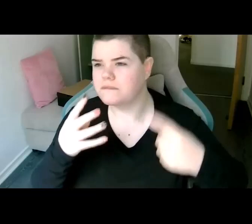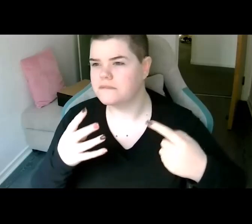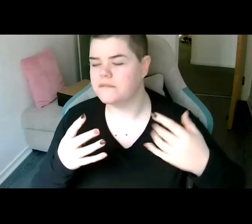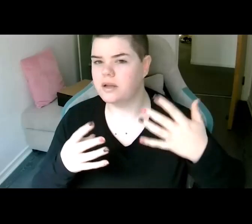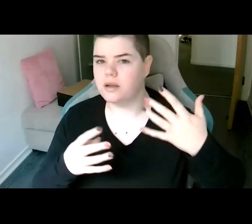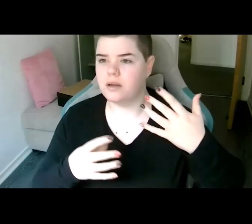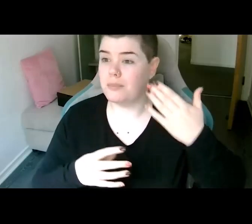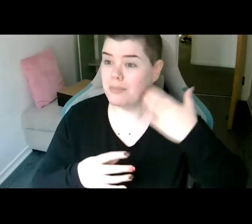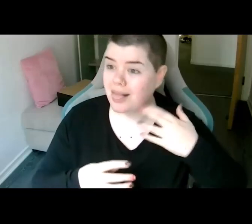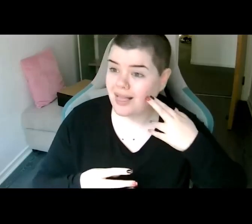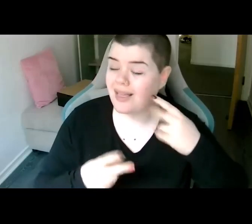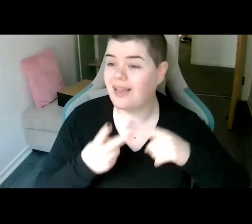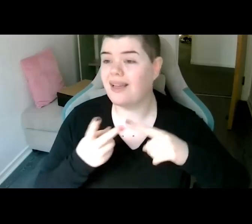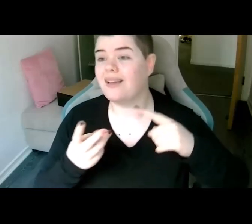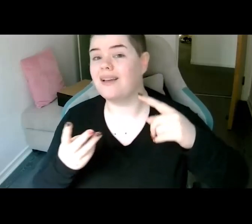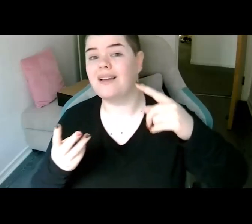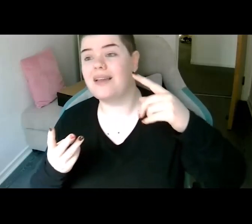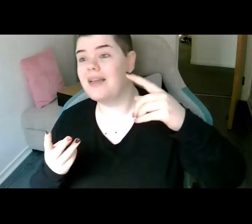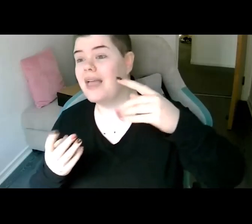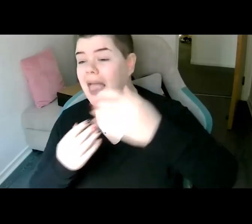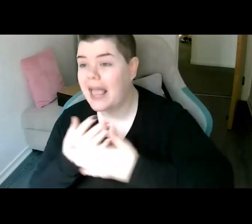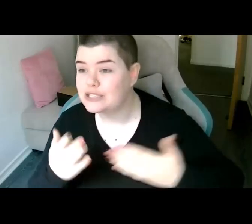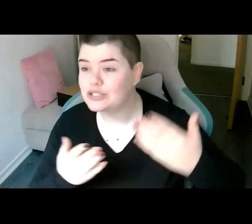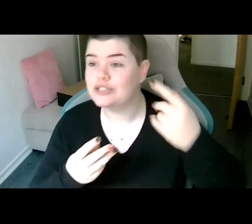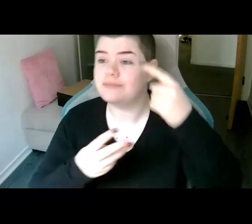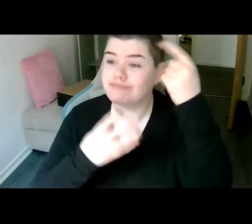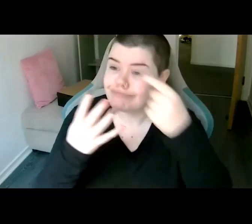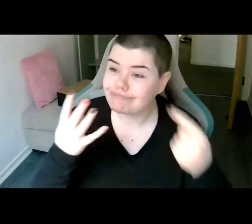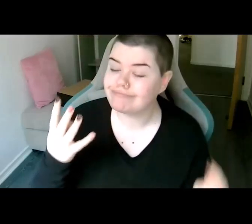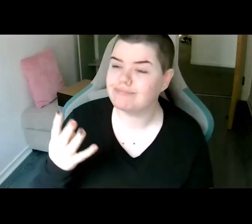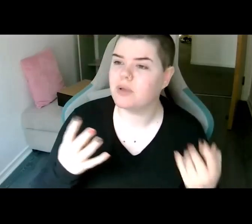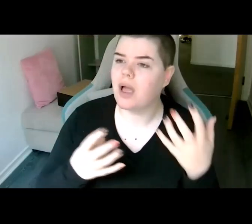We have deaf women, we have, deaf black women, deaf Asian women.